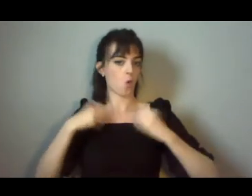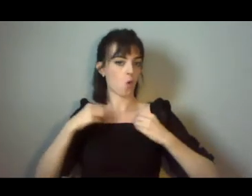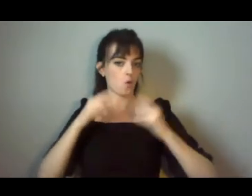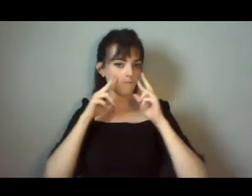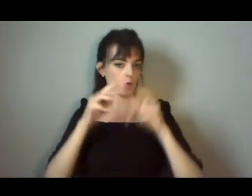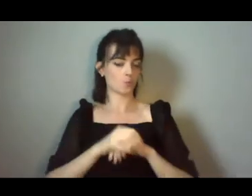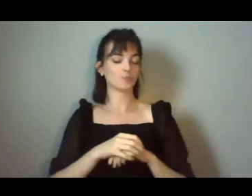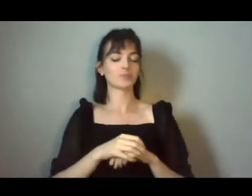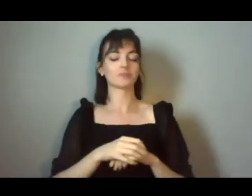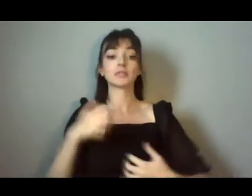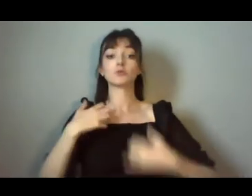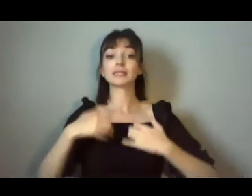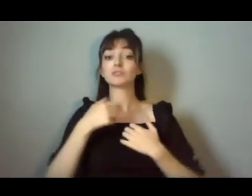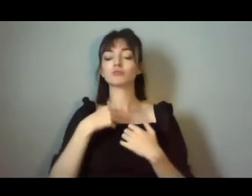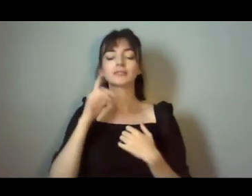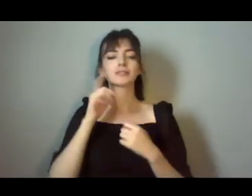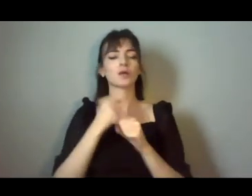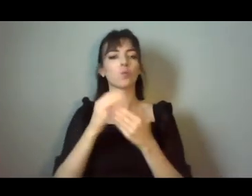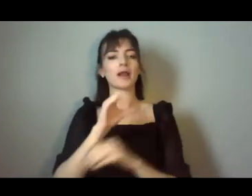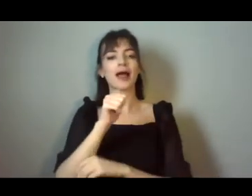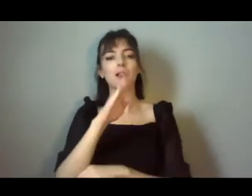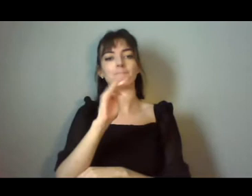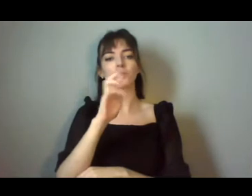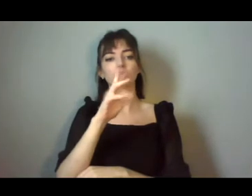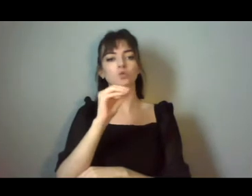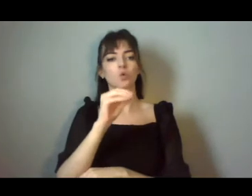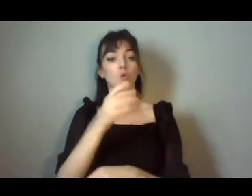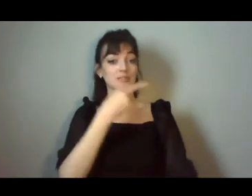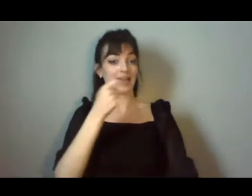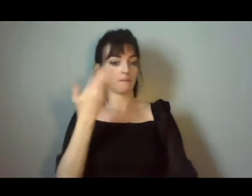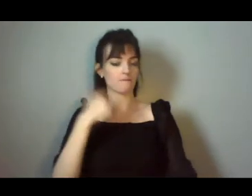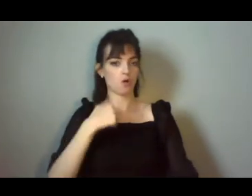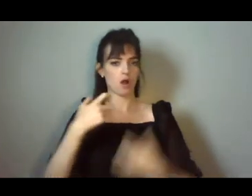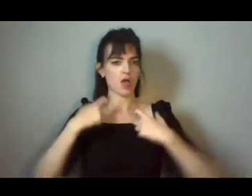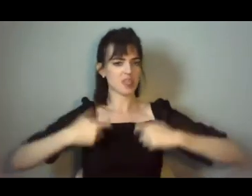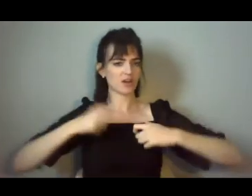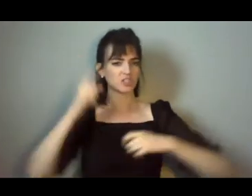earlier that lawyers were the hardest group to convince and he note that had objections centred